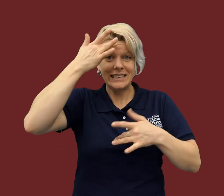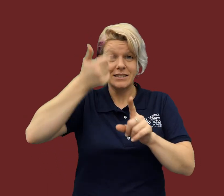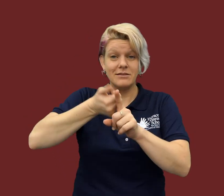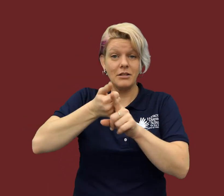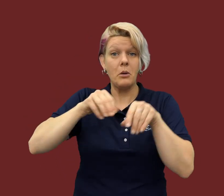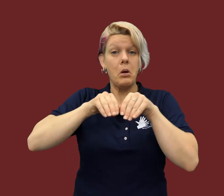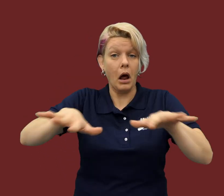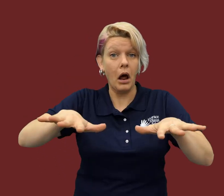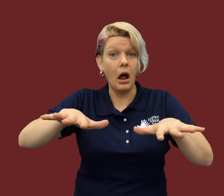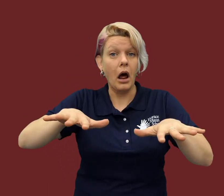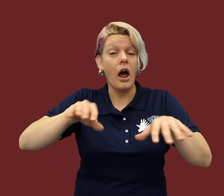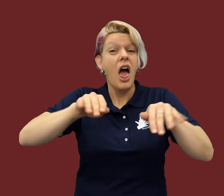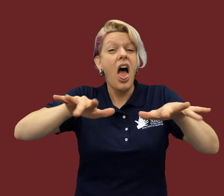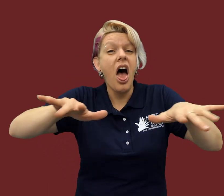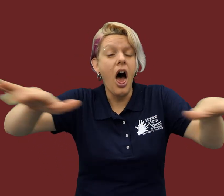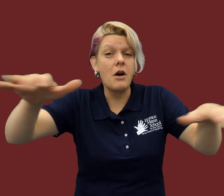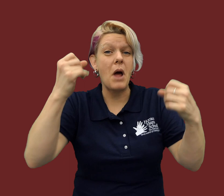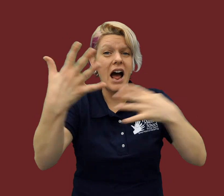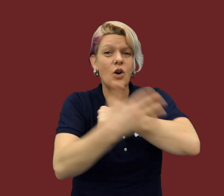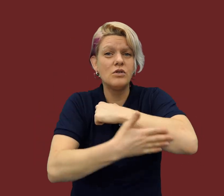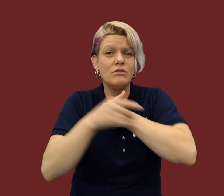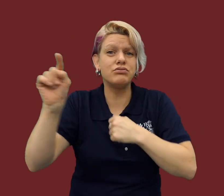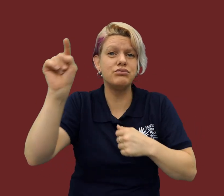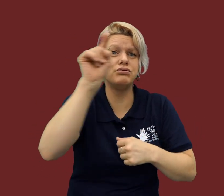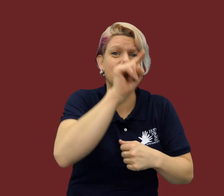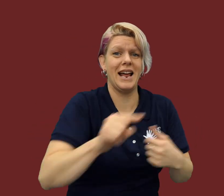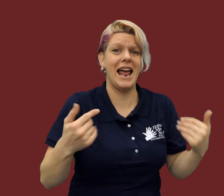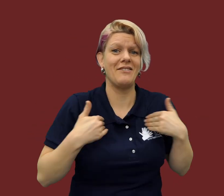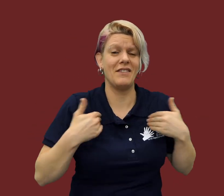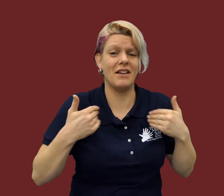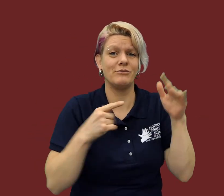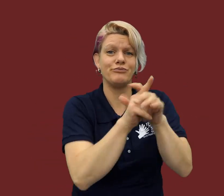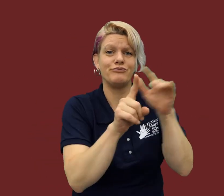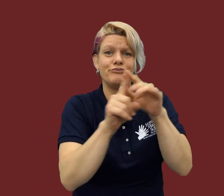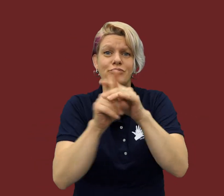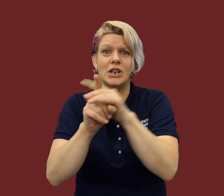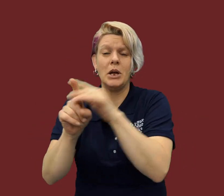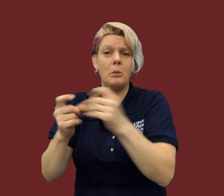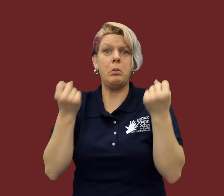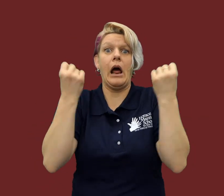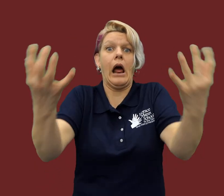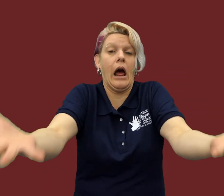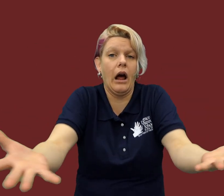The term pandemic means when a disease spreads rapidly across different countries all at